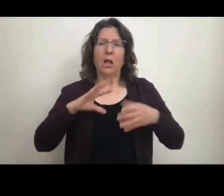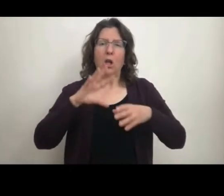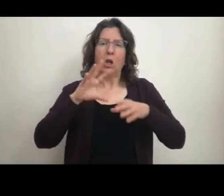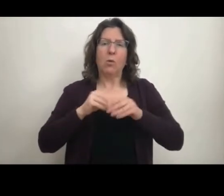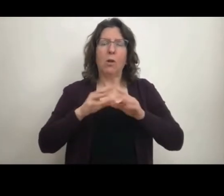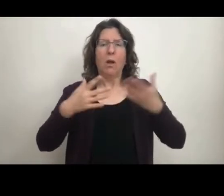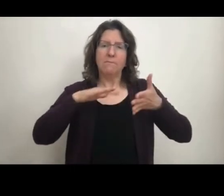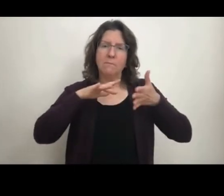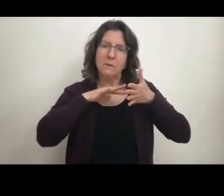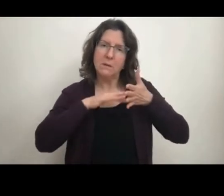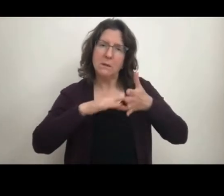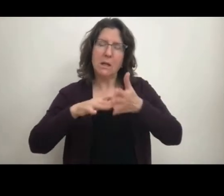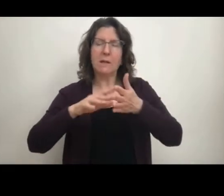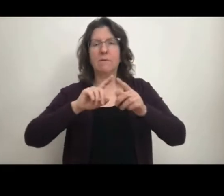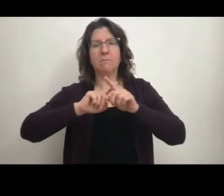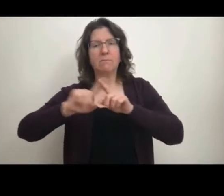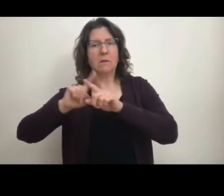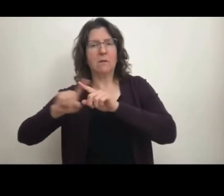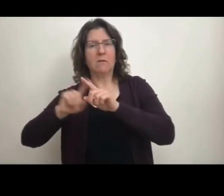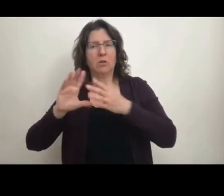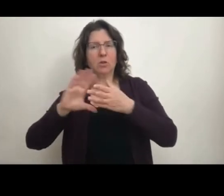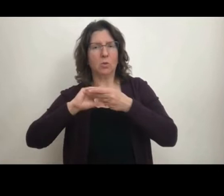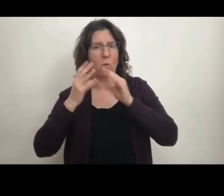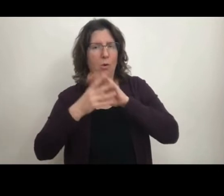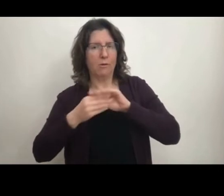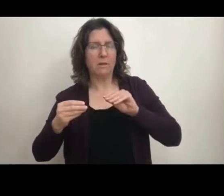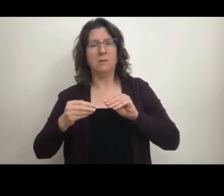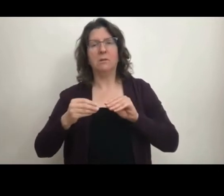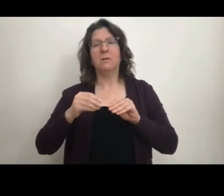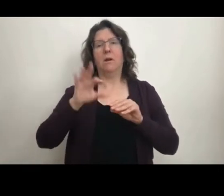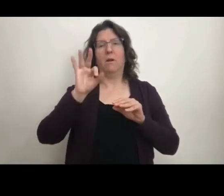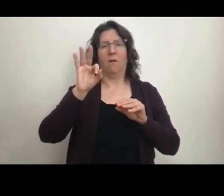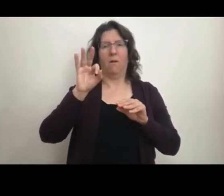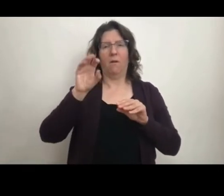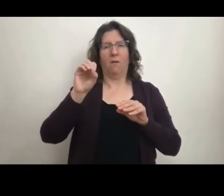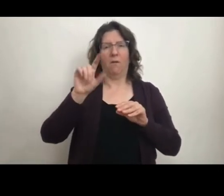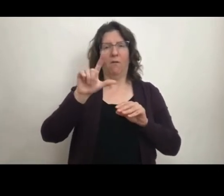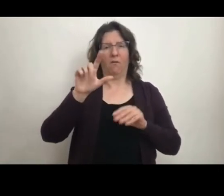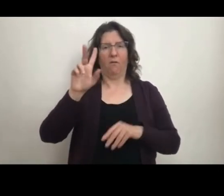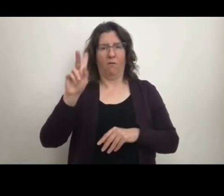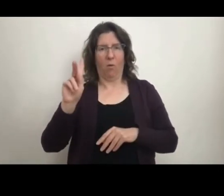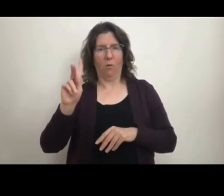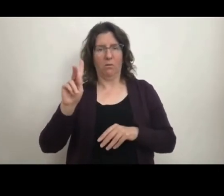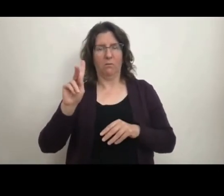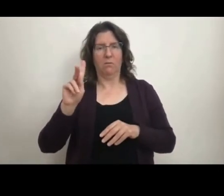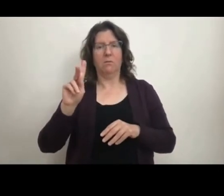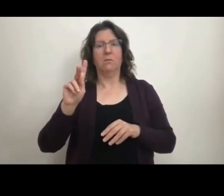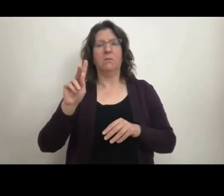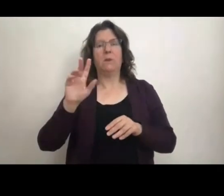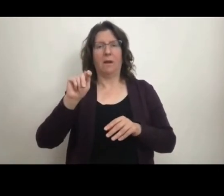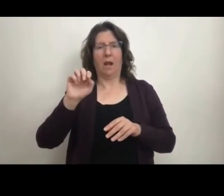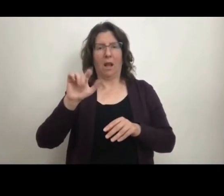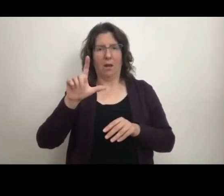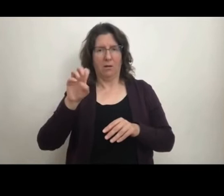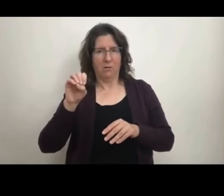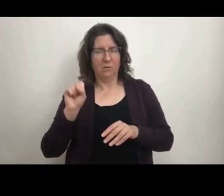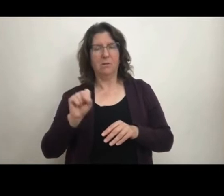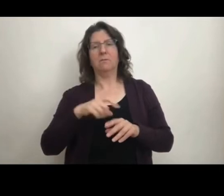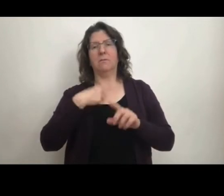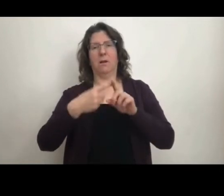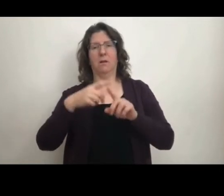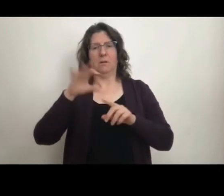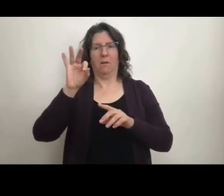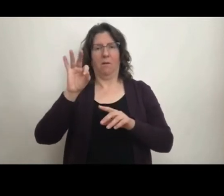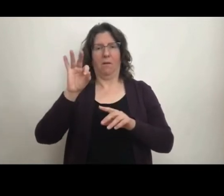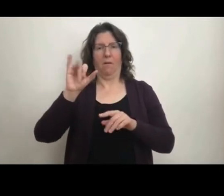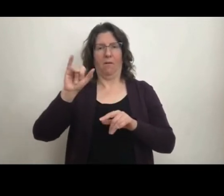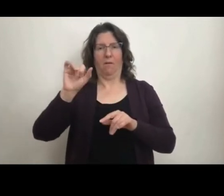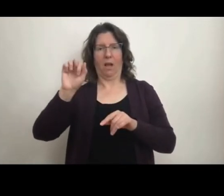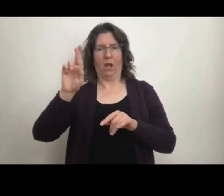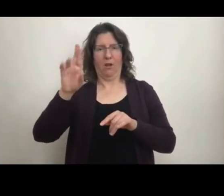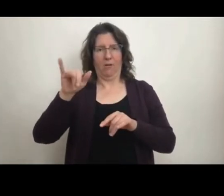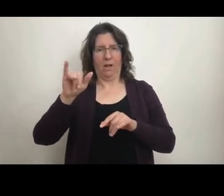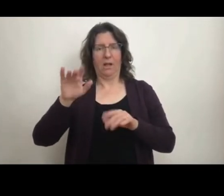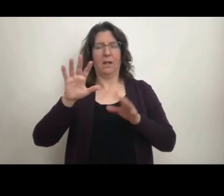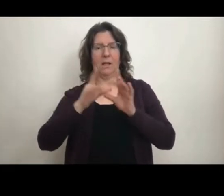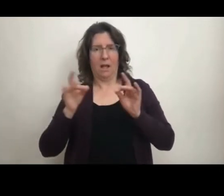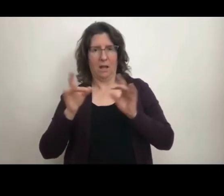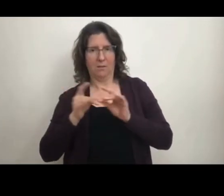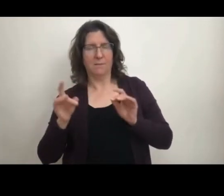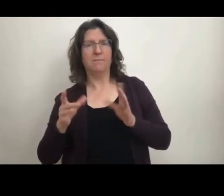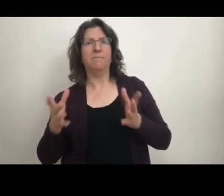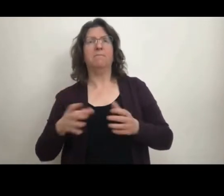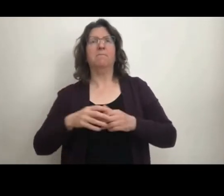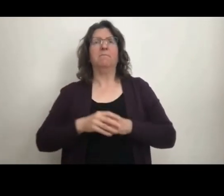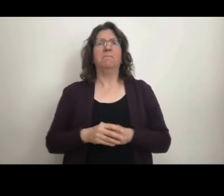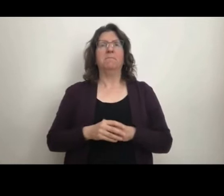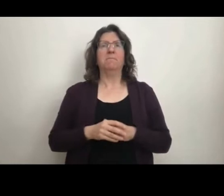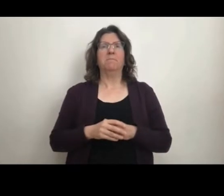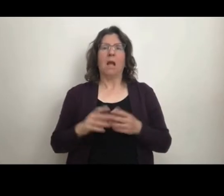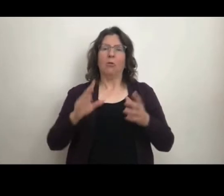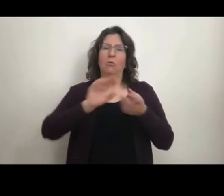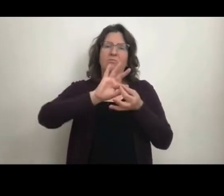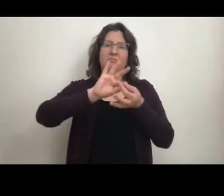I incorporated the study of various genres of storytelling, such as folk tales, fairy tales, etc.